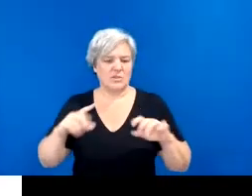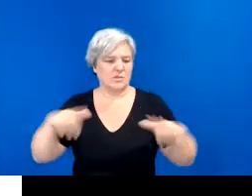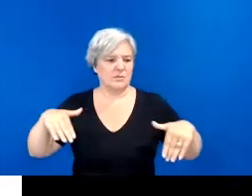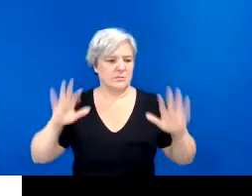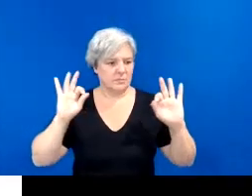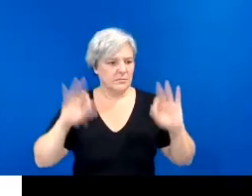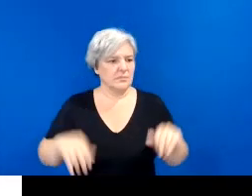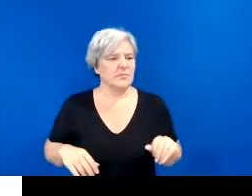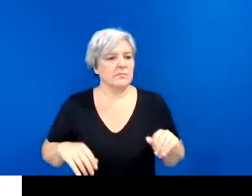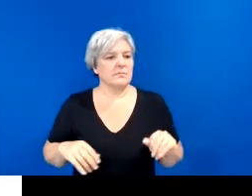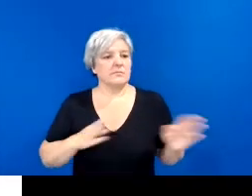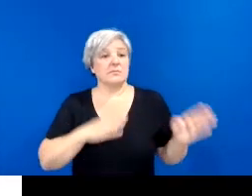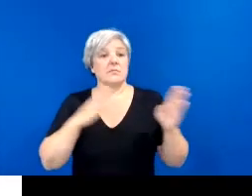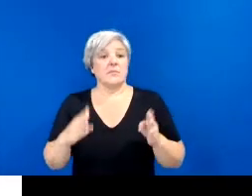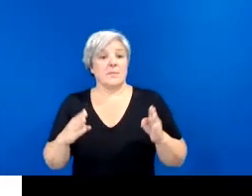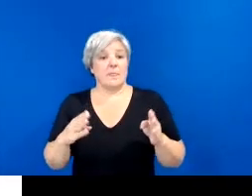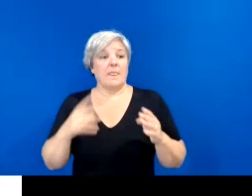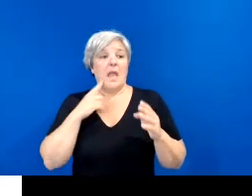And then I'm going to so I'm going to broaden it out